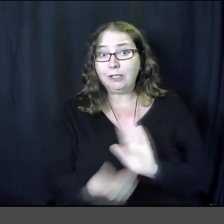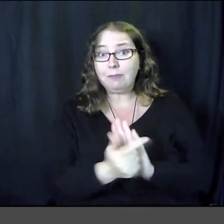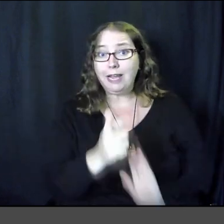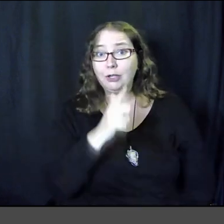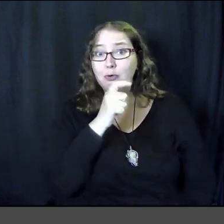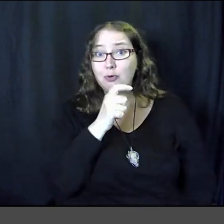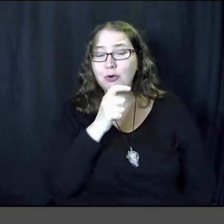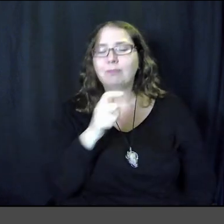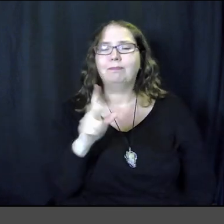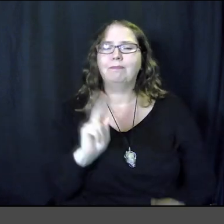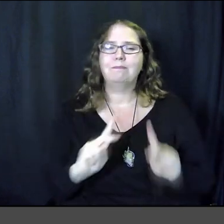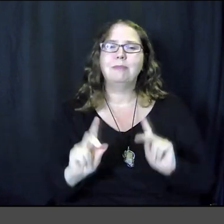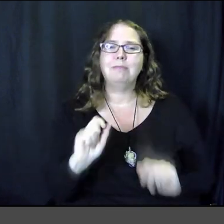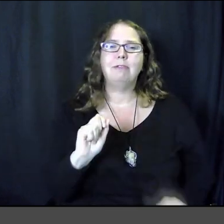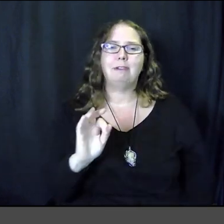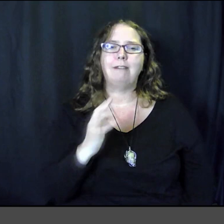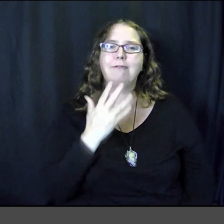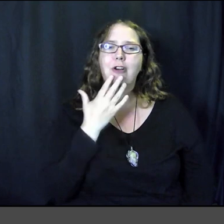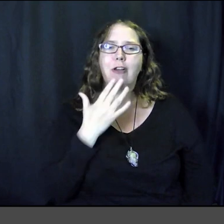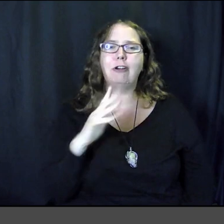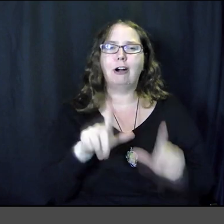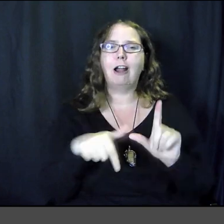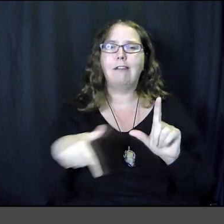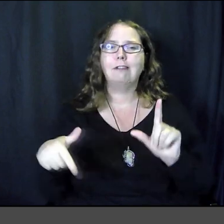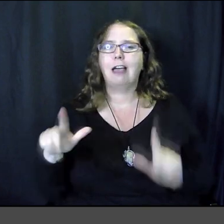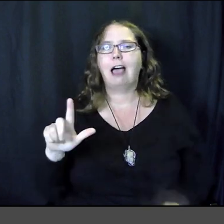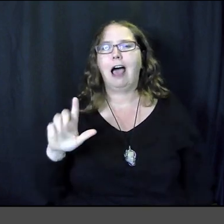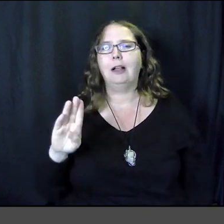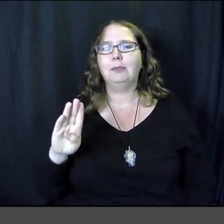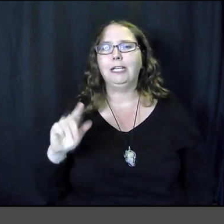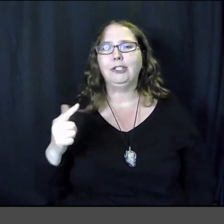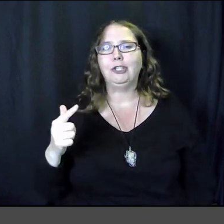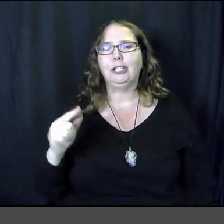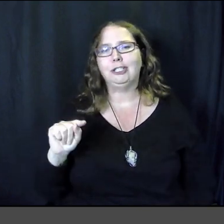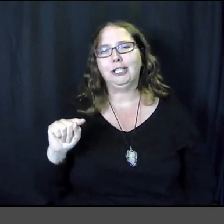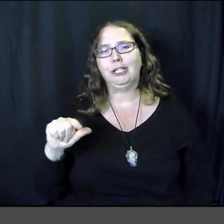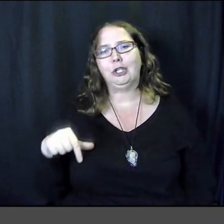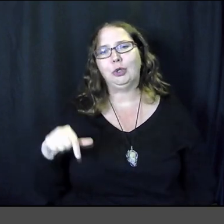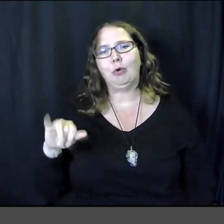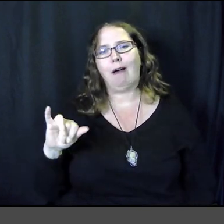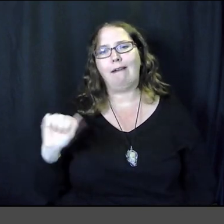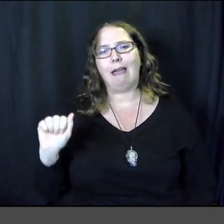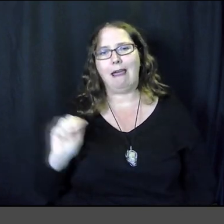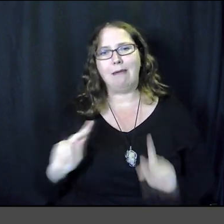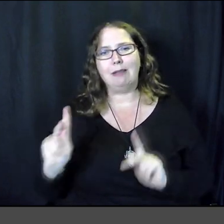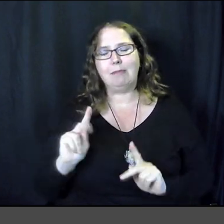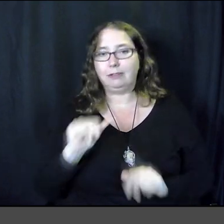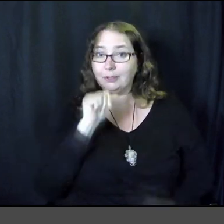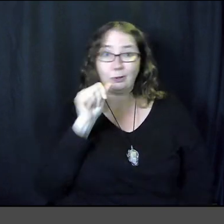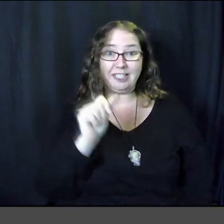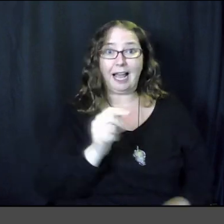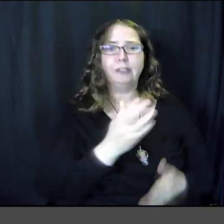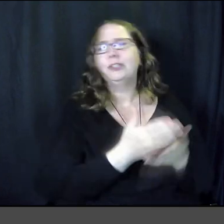LGBTQ PEOPLE. SO IT'S NOT JUST SOME BOOKS, IT'S SOME LIVES.